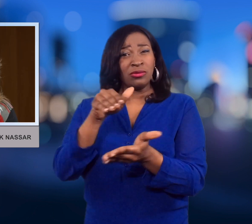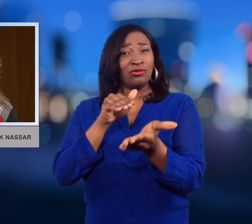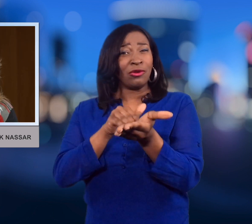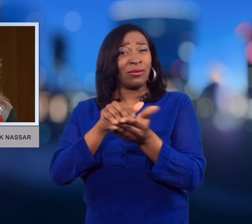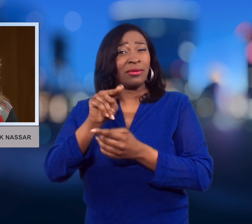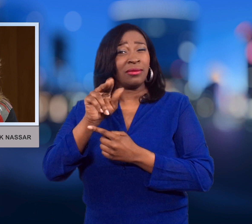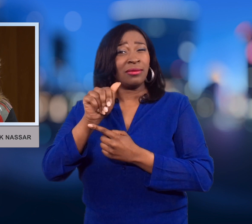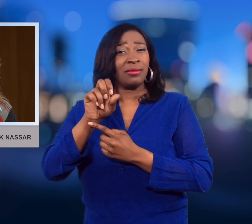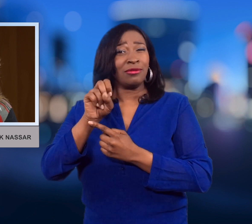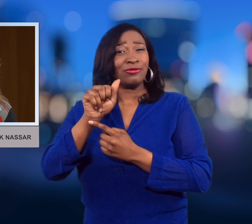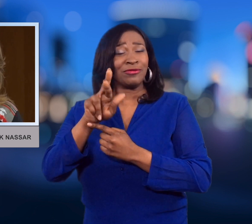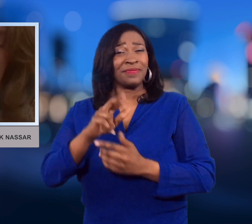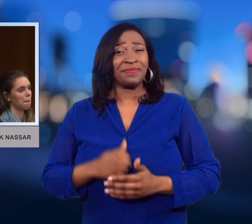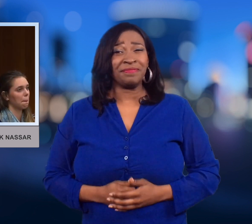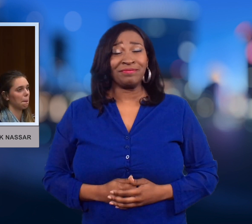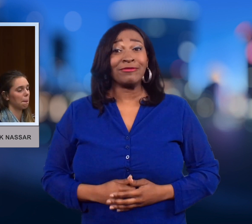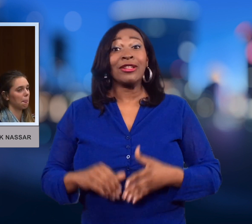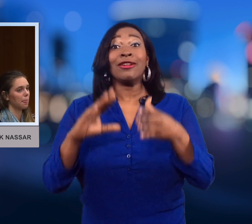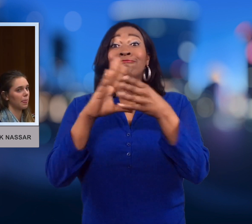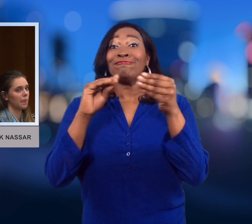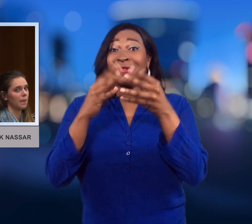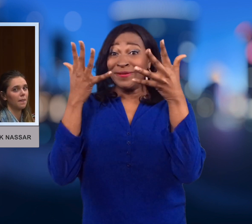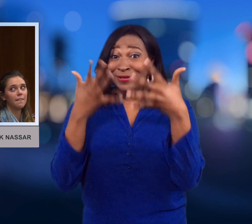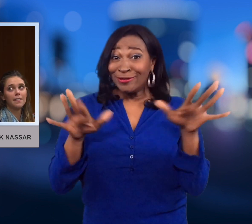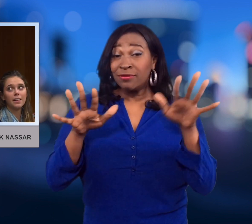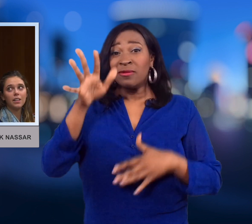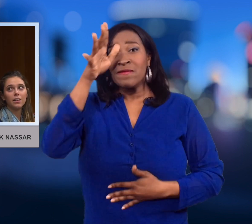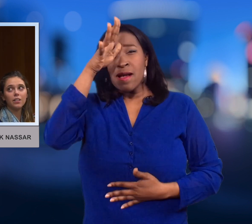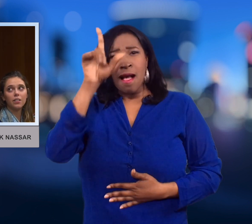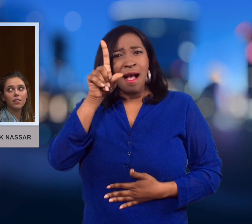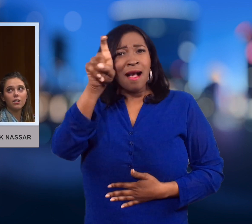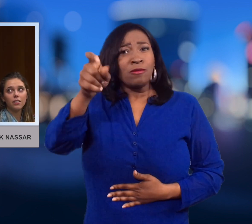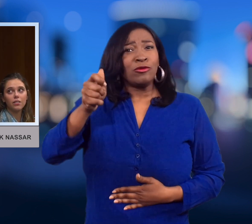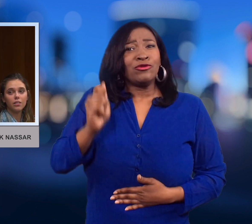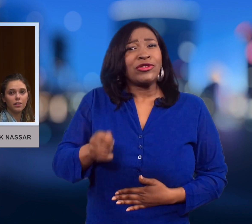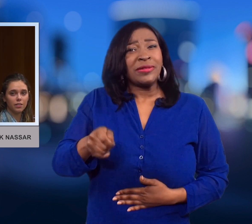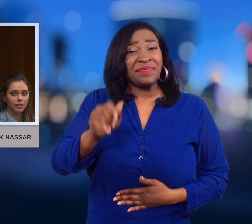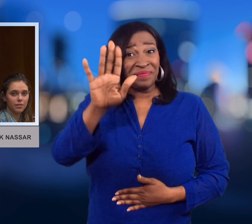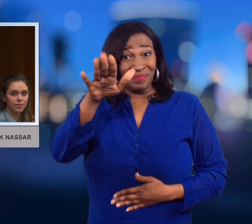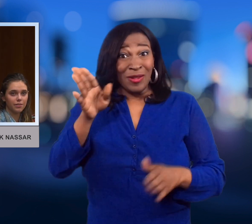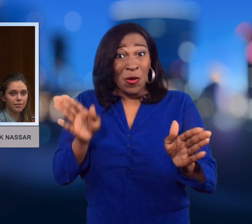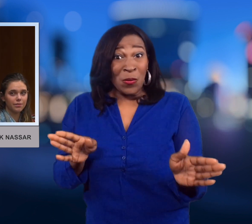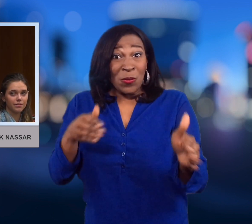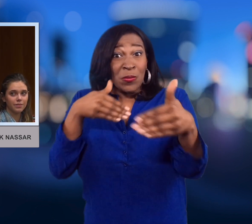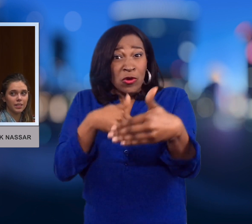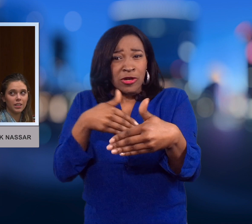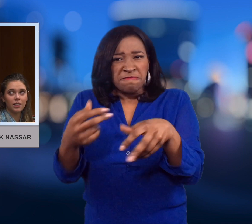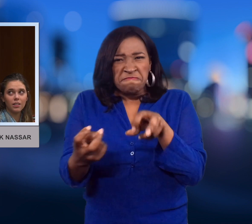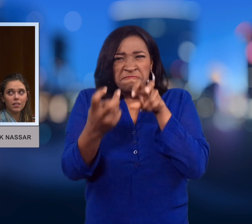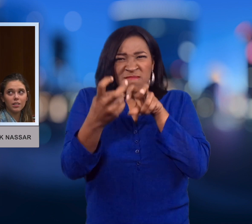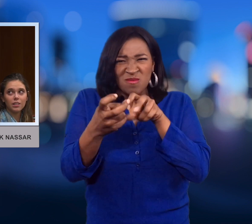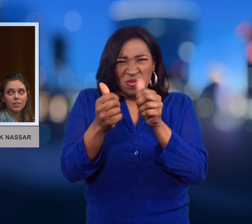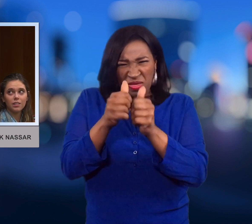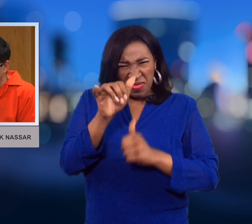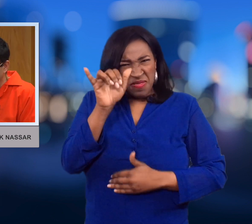Nassar. When they finished speaking, Margraves asked the judge if she would give him just five